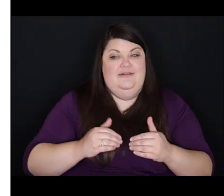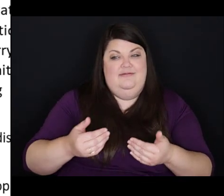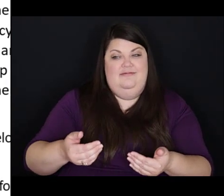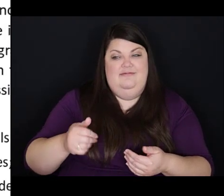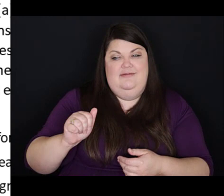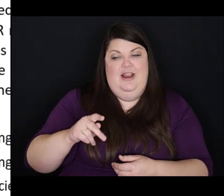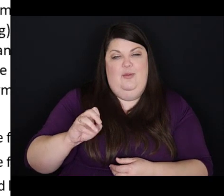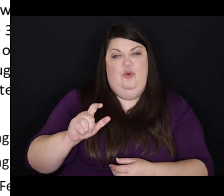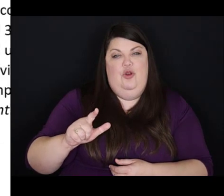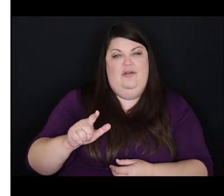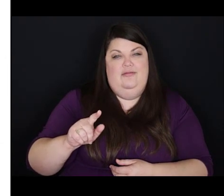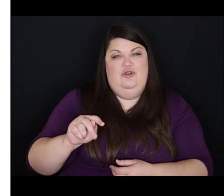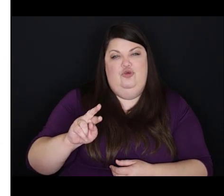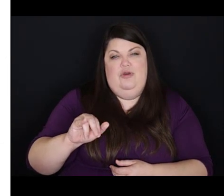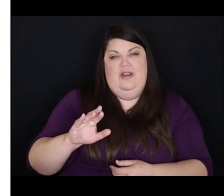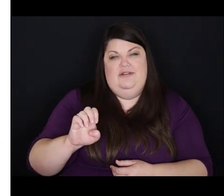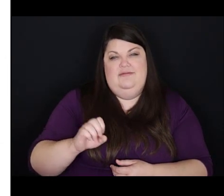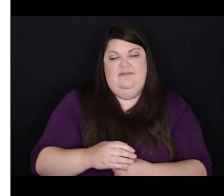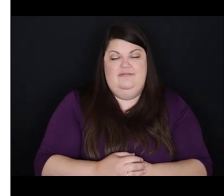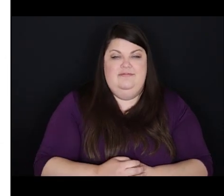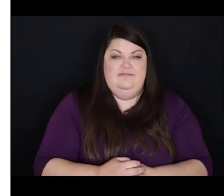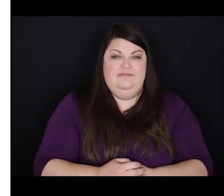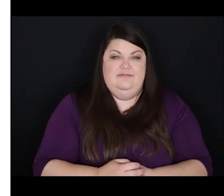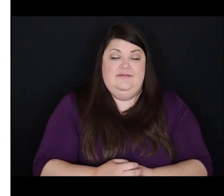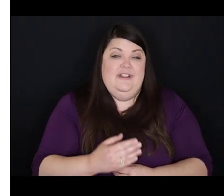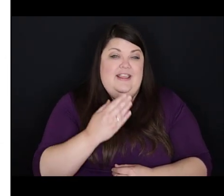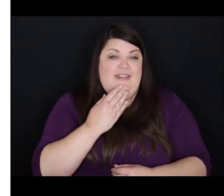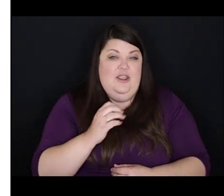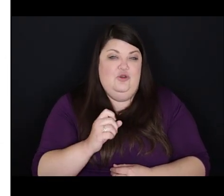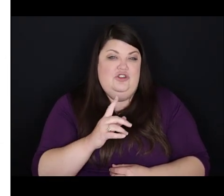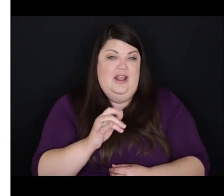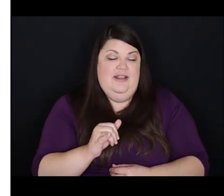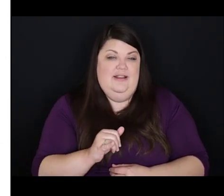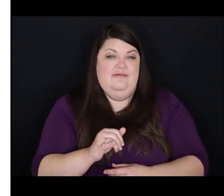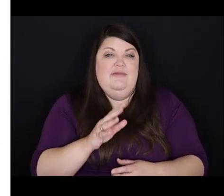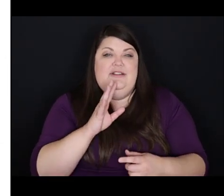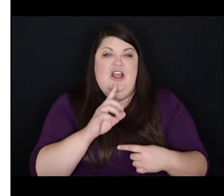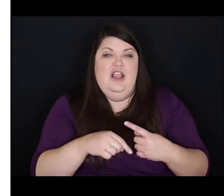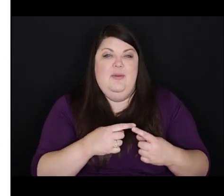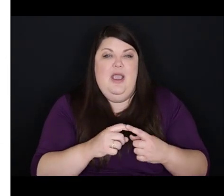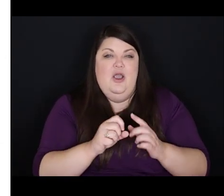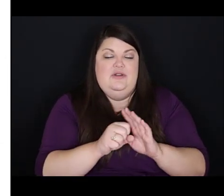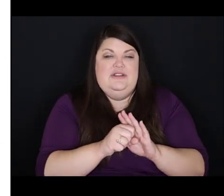[April] Thank you, Shelley. Let’s talk about State Plan Assurances.